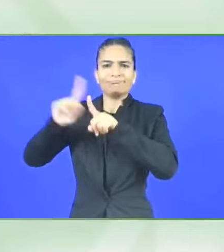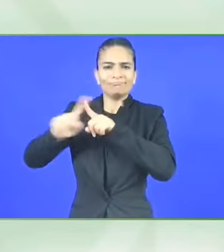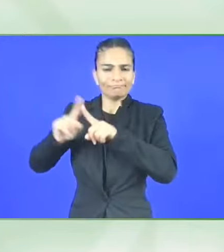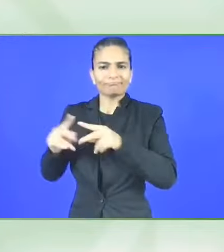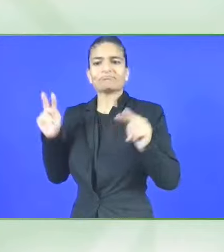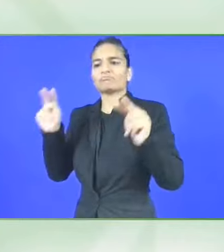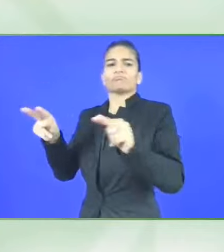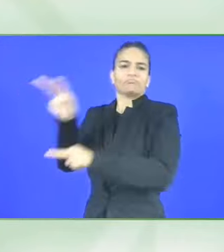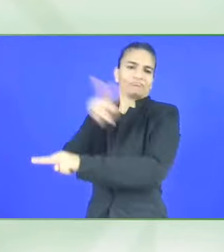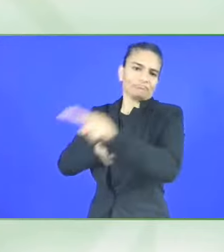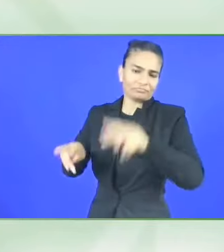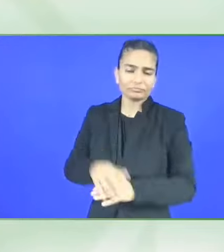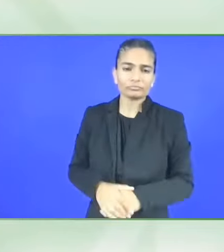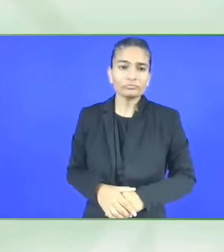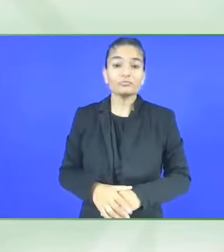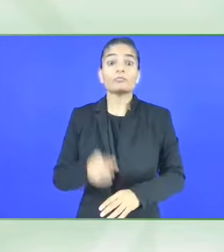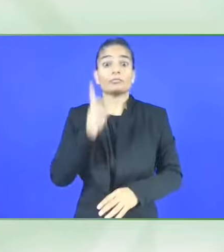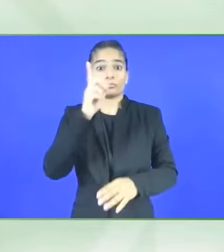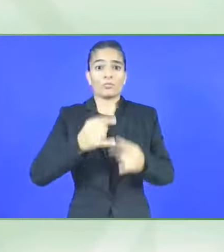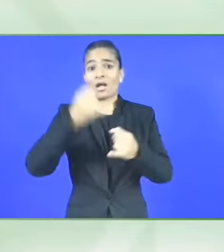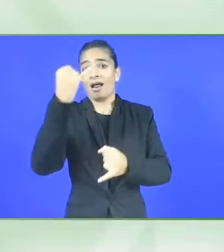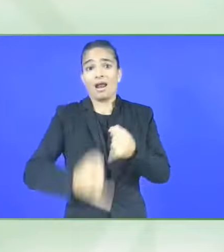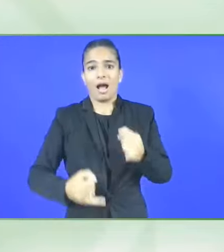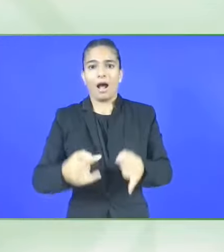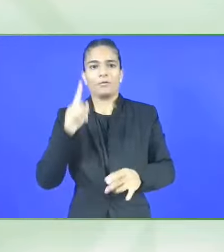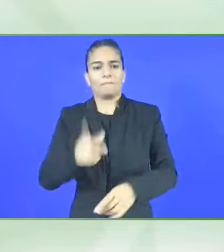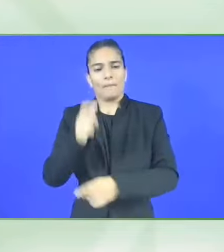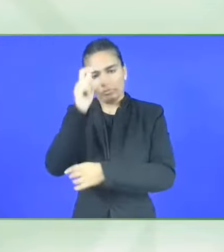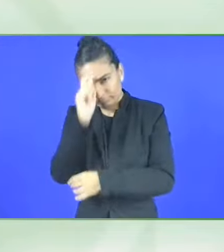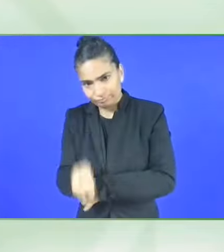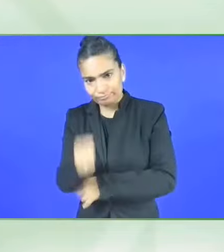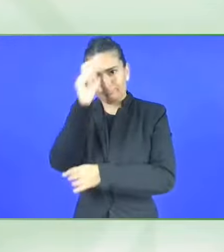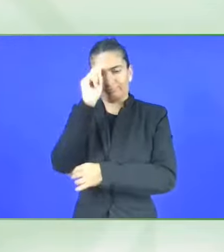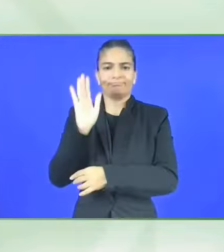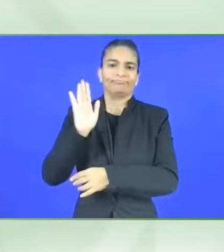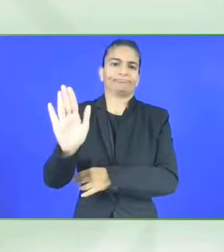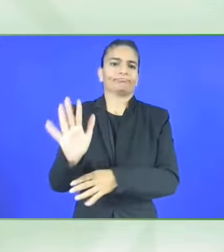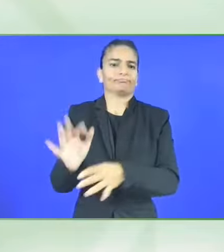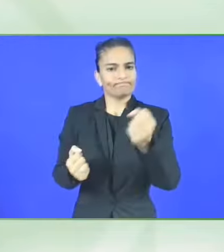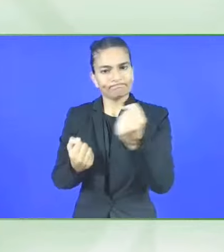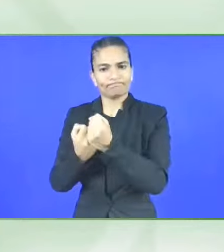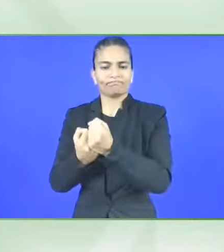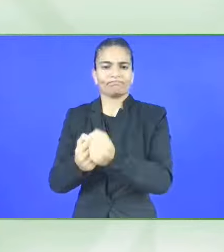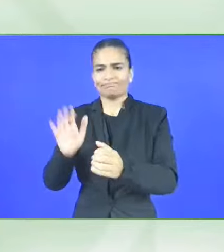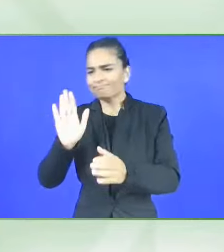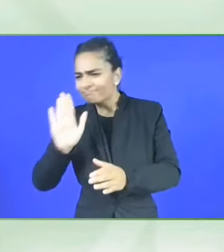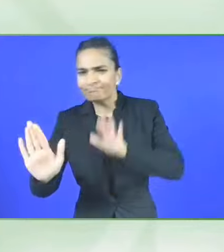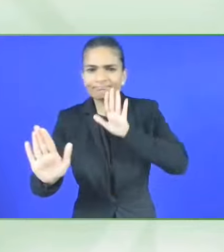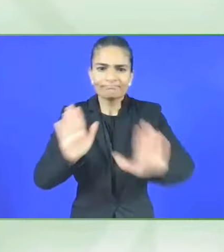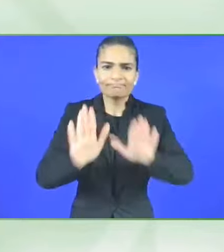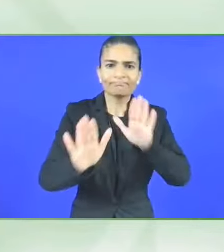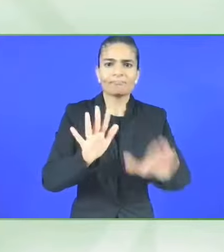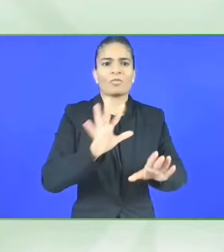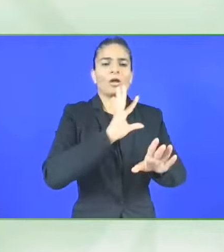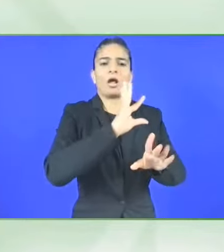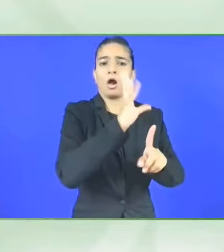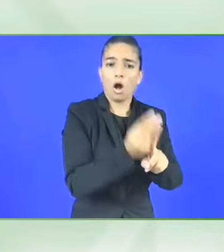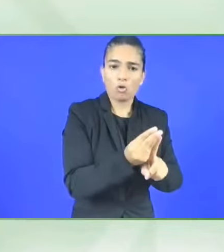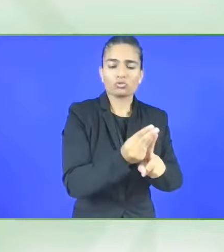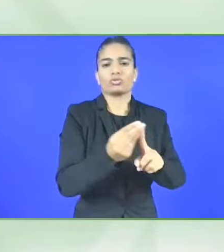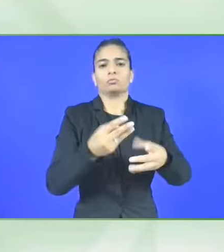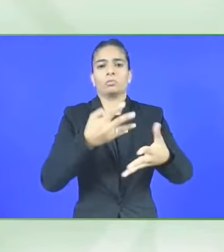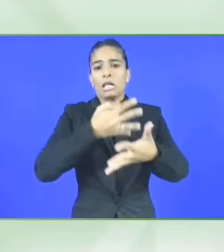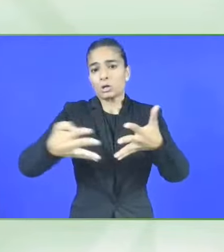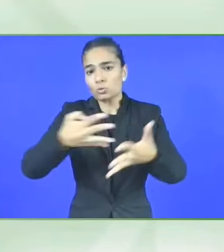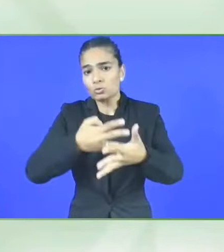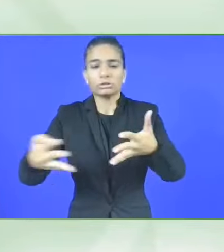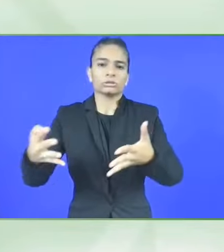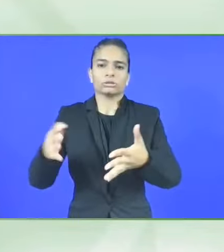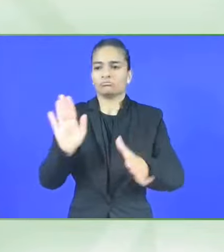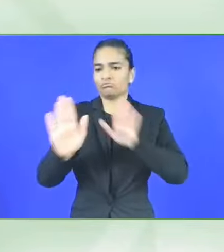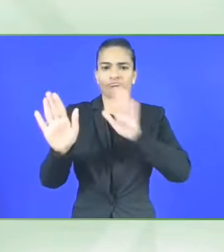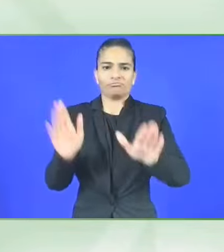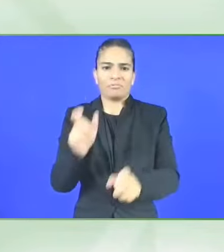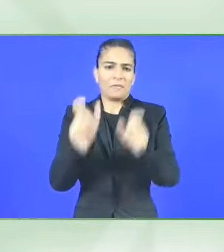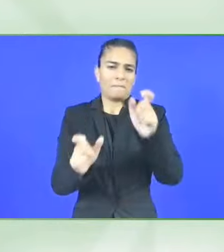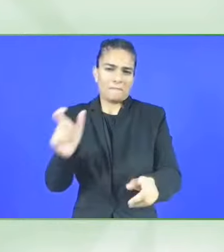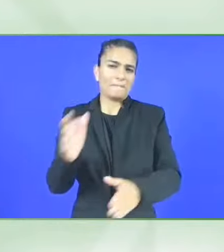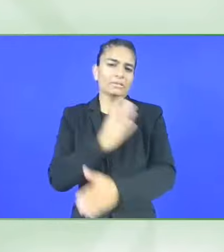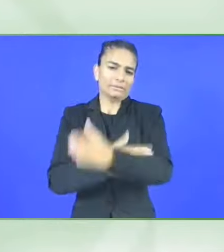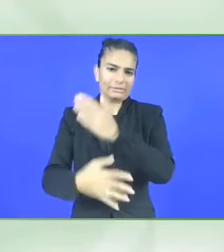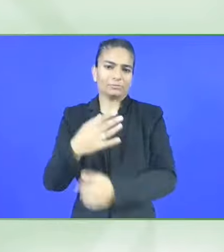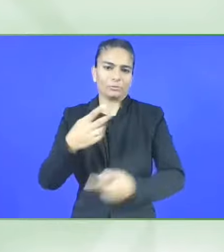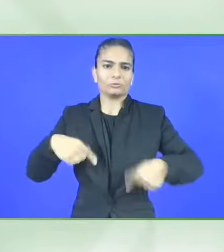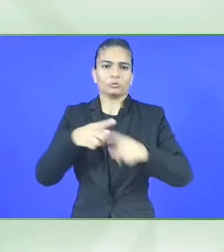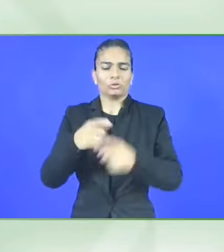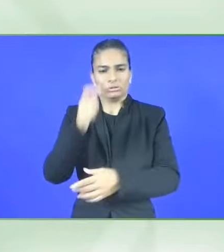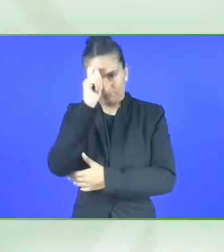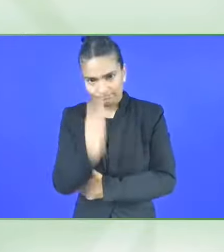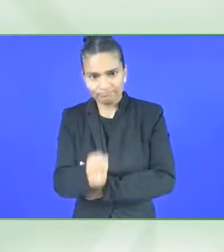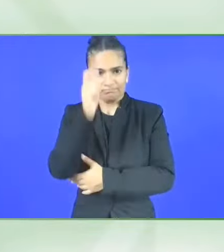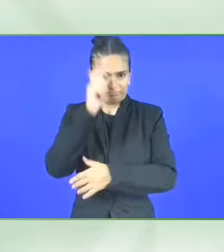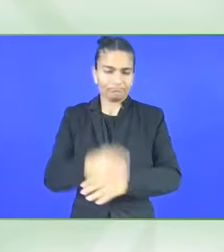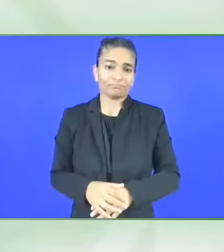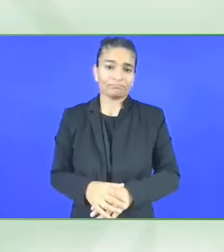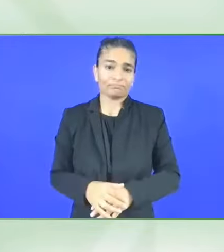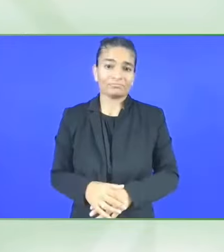By doing so, we empower individuals to explore, to learn, and to contribute to cultural discourse